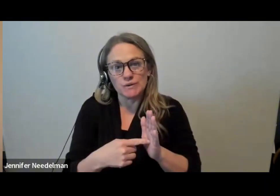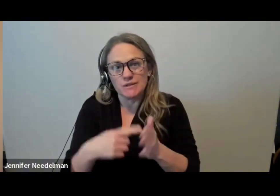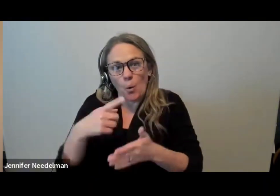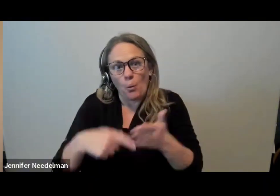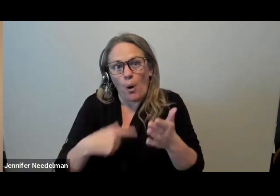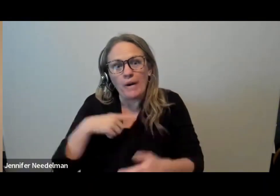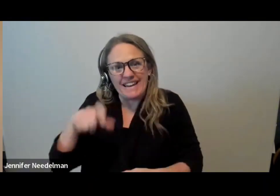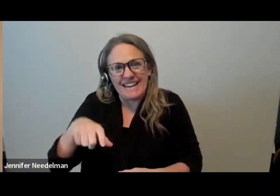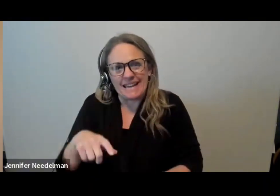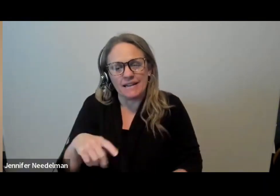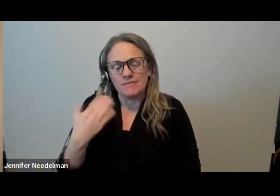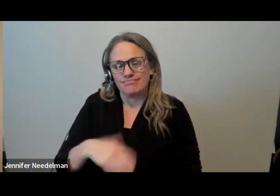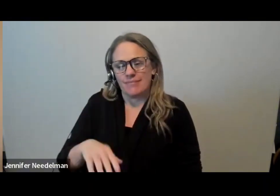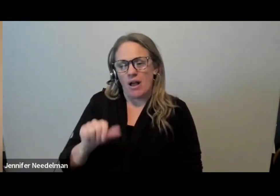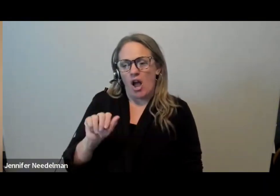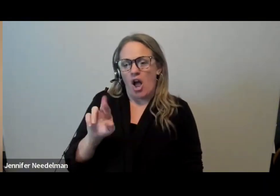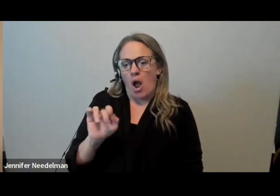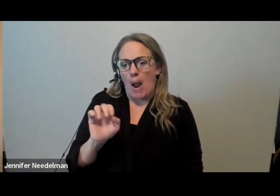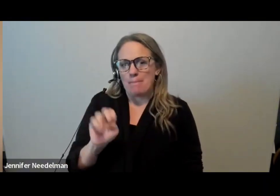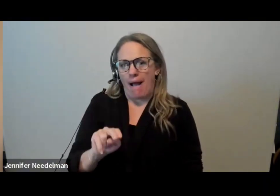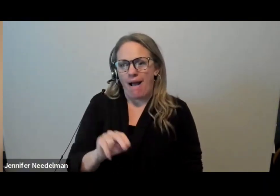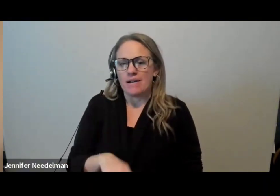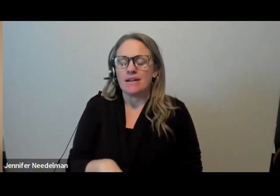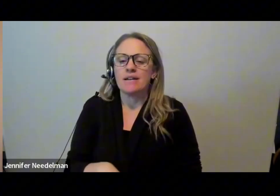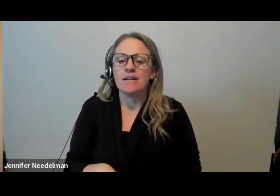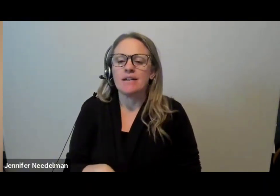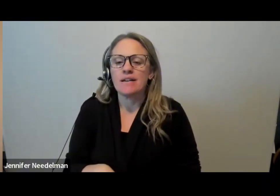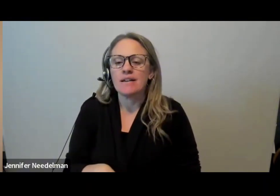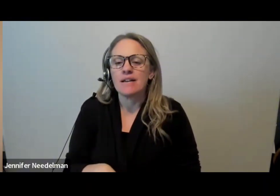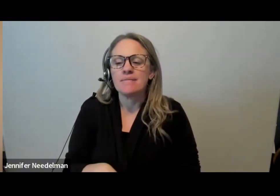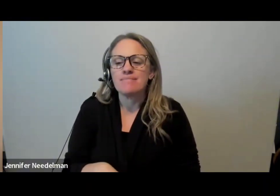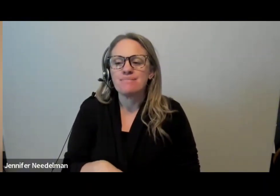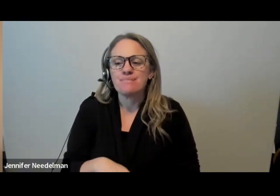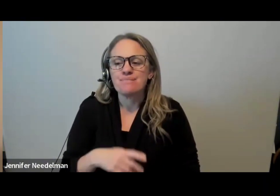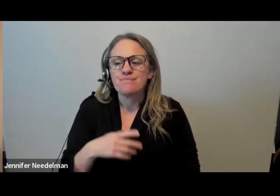This is Arman speaking by the way, because events